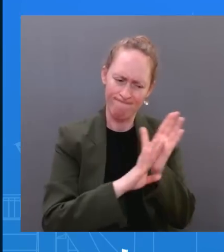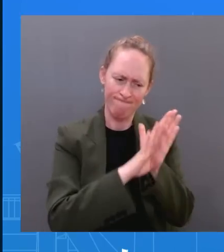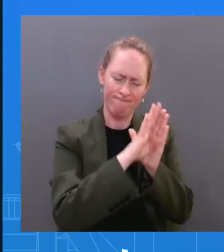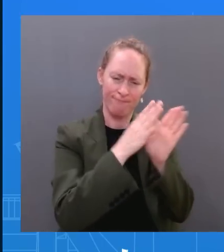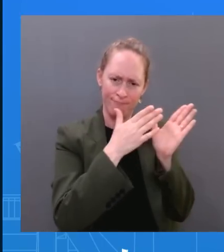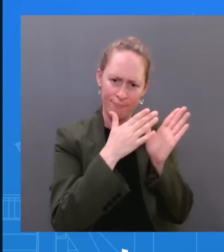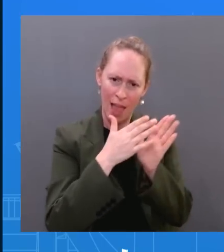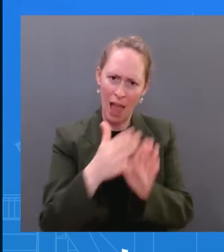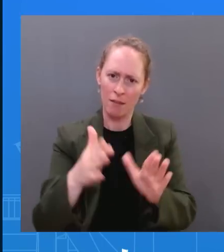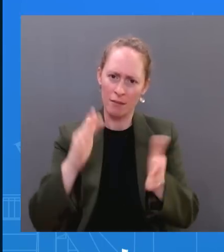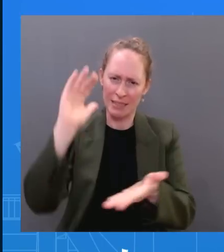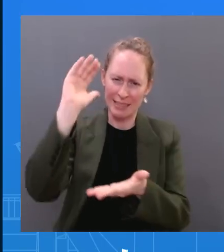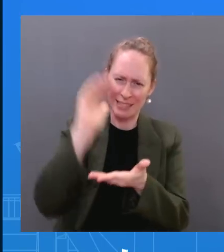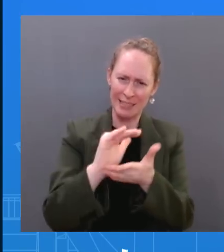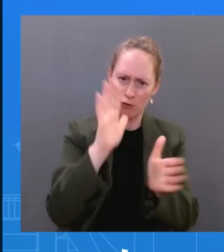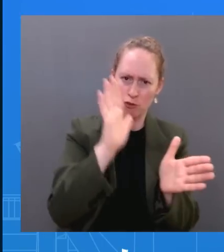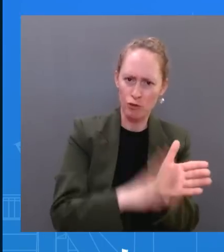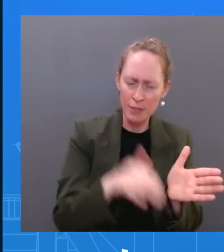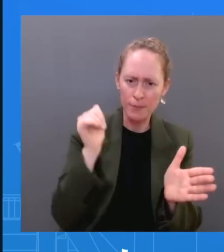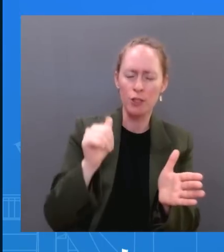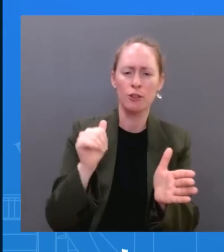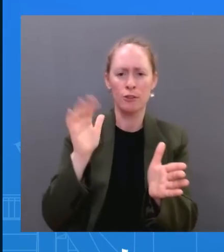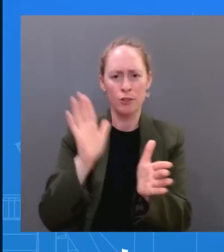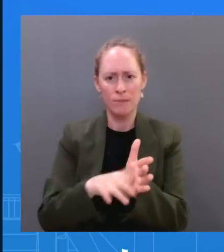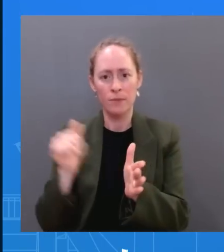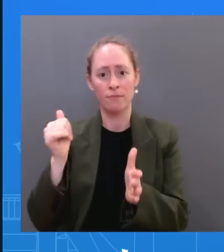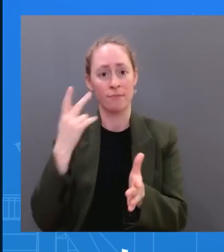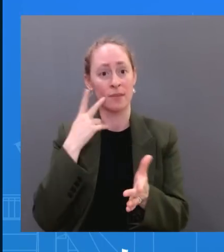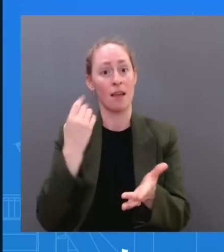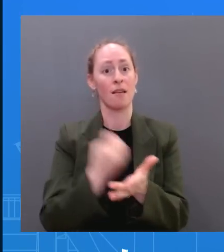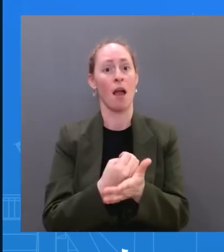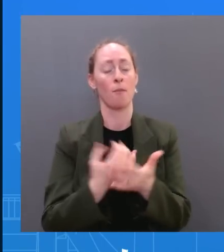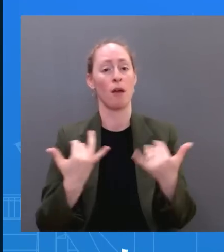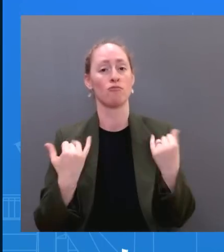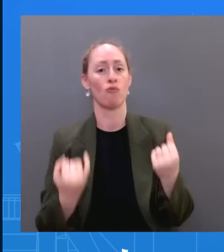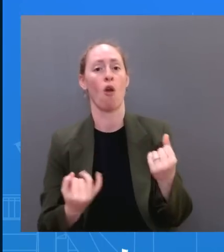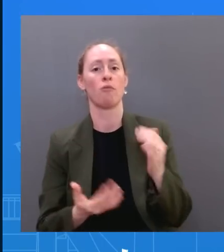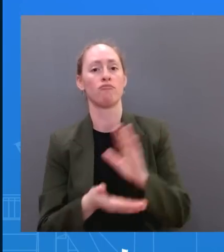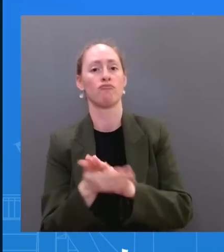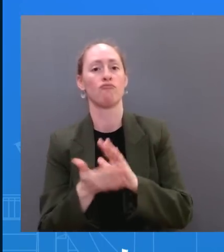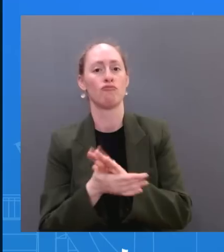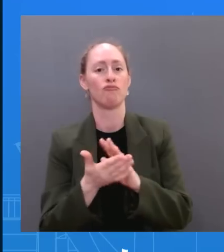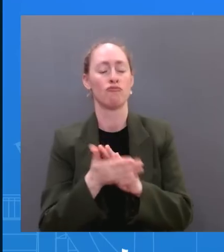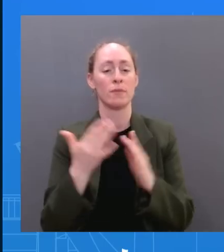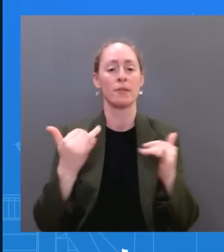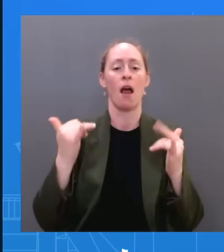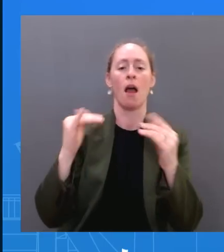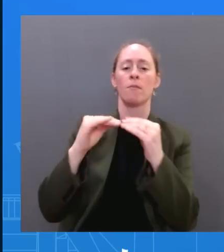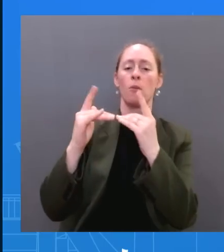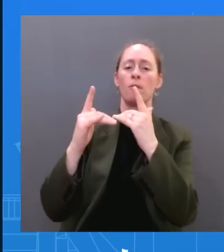to a more stable and steady growth. And we've seen that in the numbers last week, with the jobs numbers.